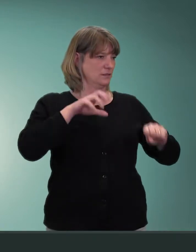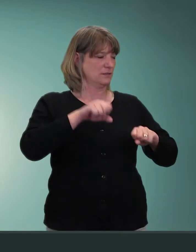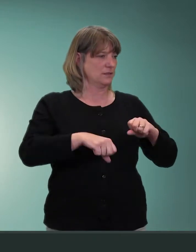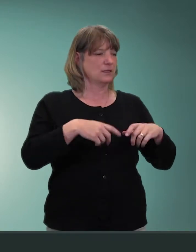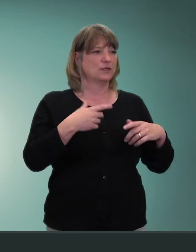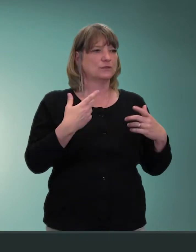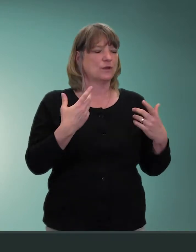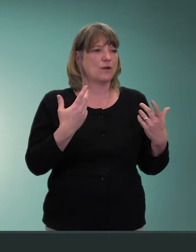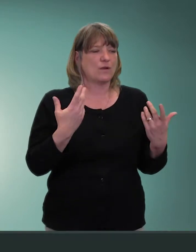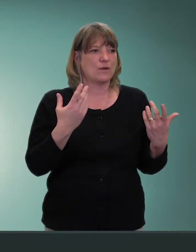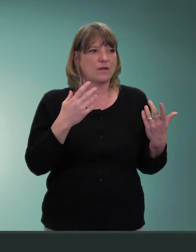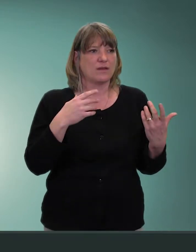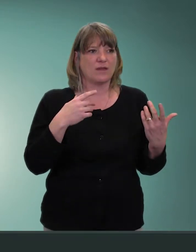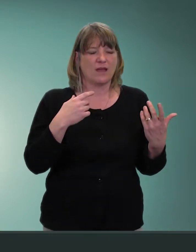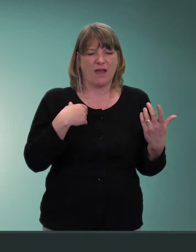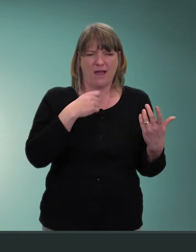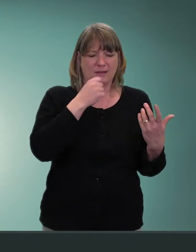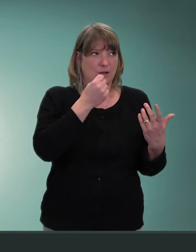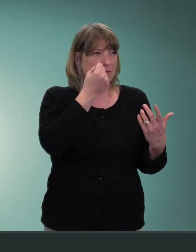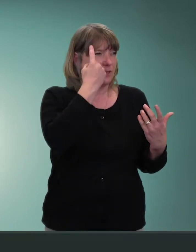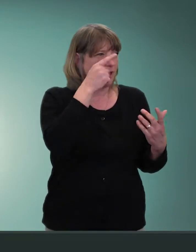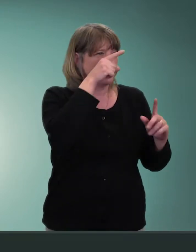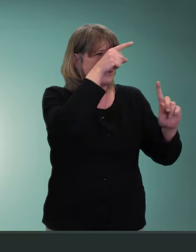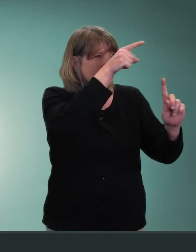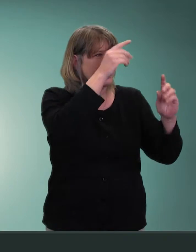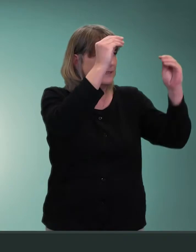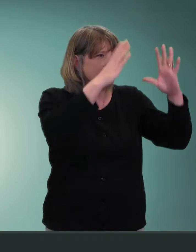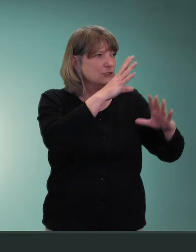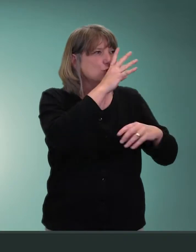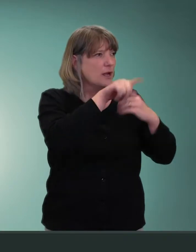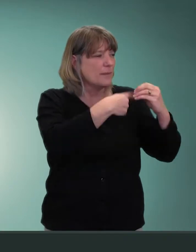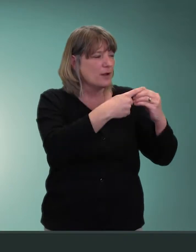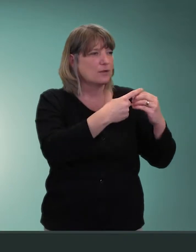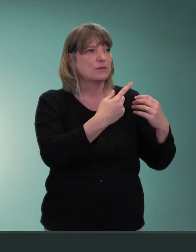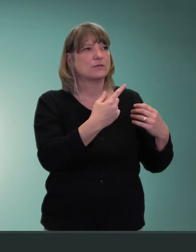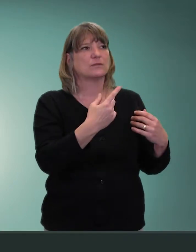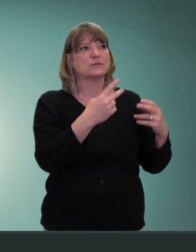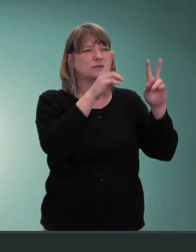If I don't really get what the teacher was talking about,